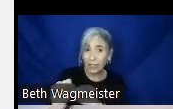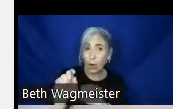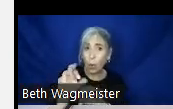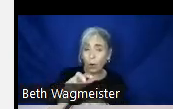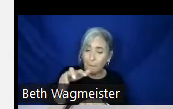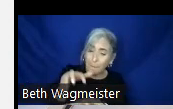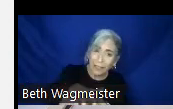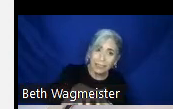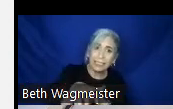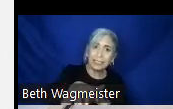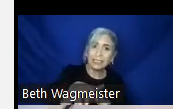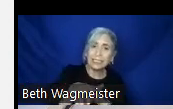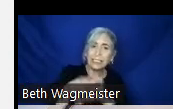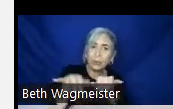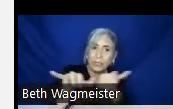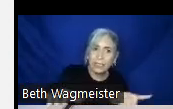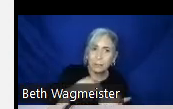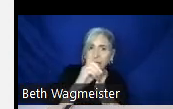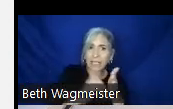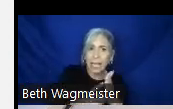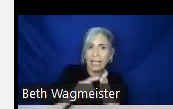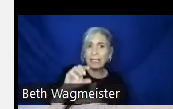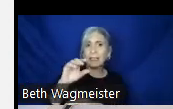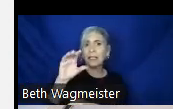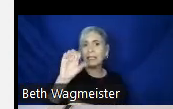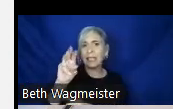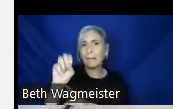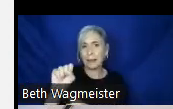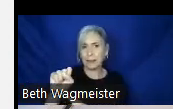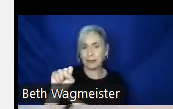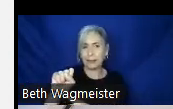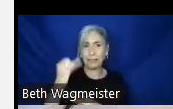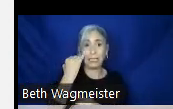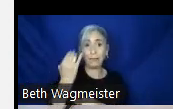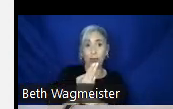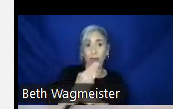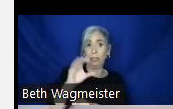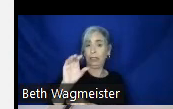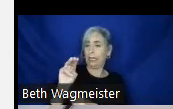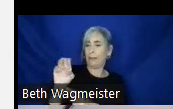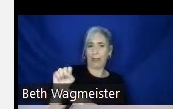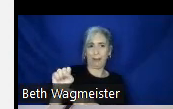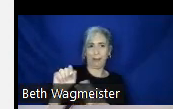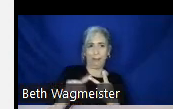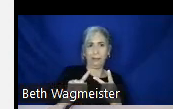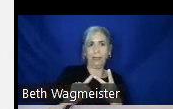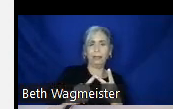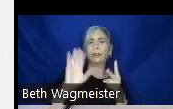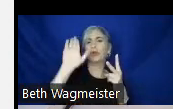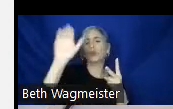like design systems, browsers and CMSes. If we use a CMS, it is great to use one that can be